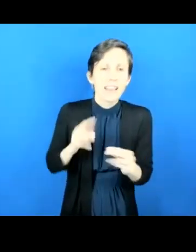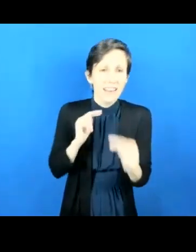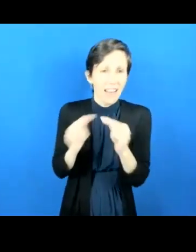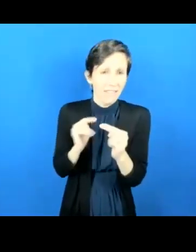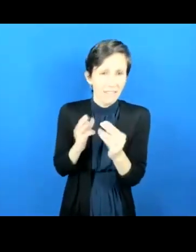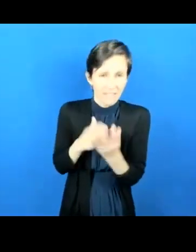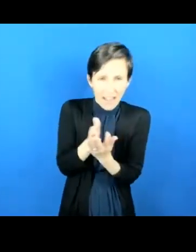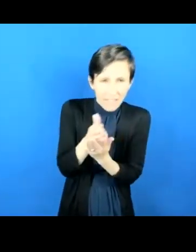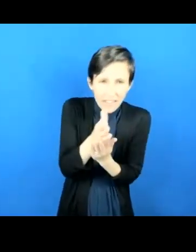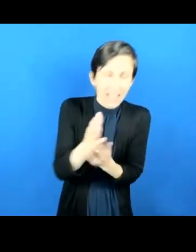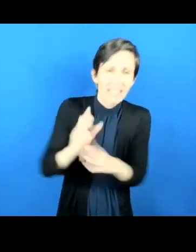Thank you.